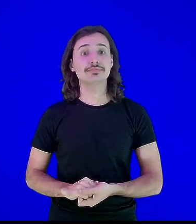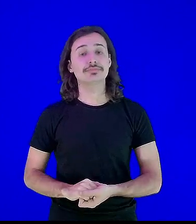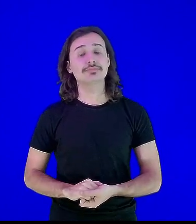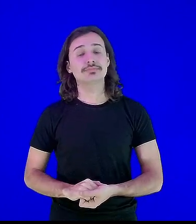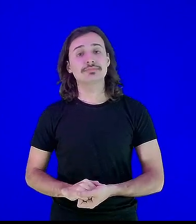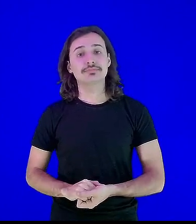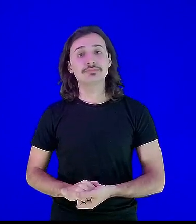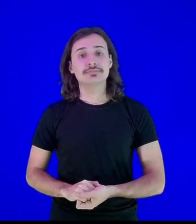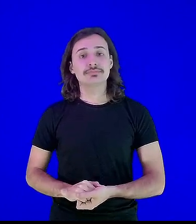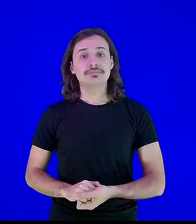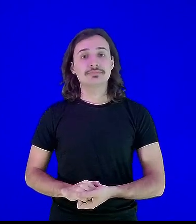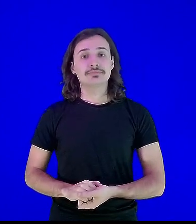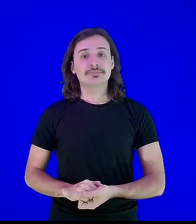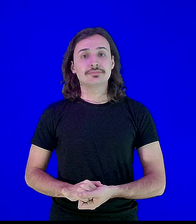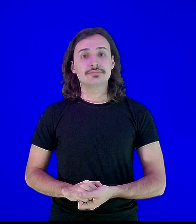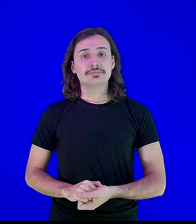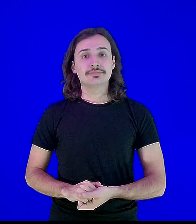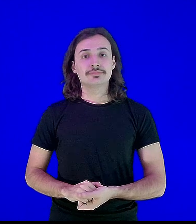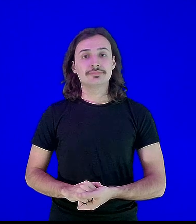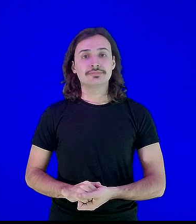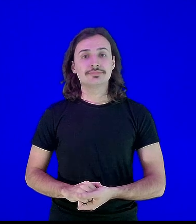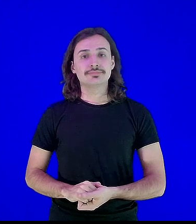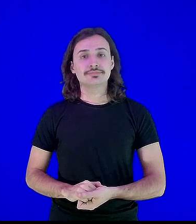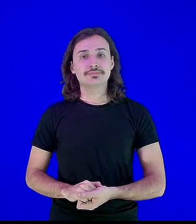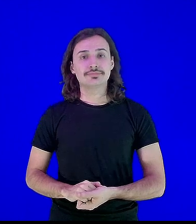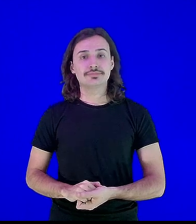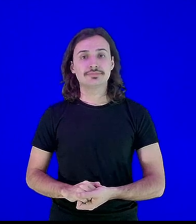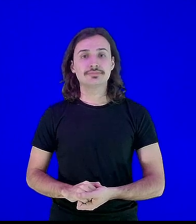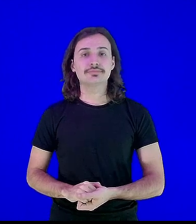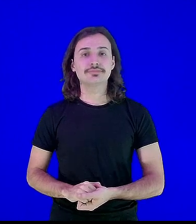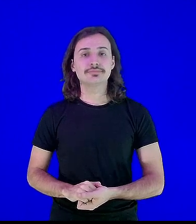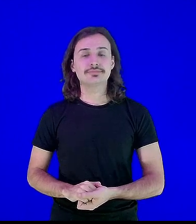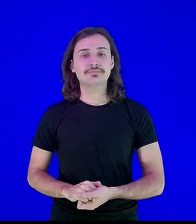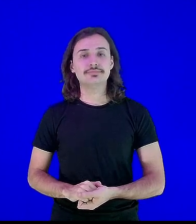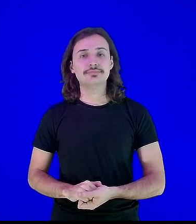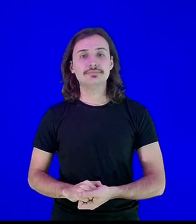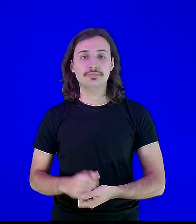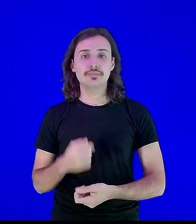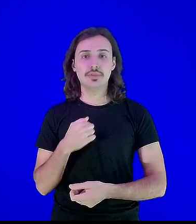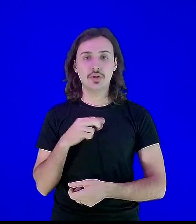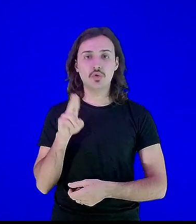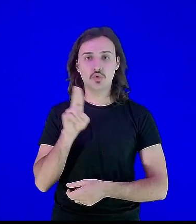this was not the only thing I had to do. since I am using Vue with Vite